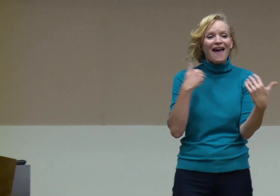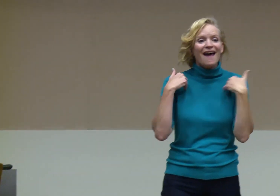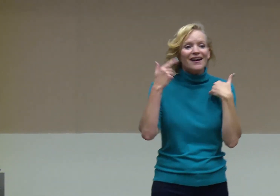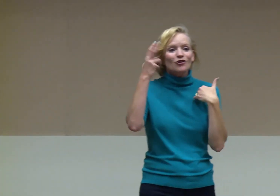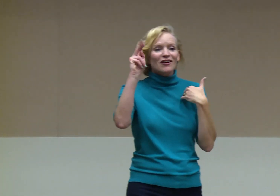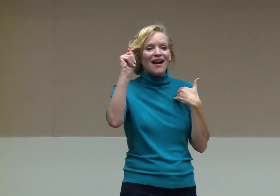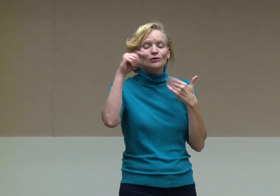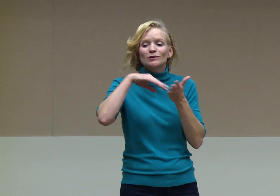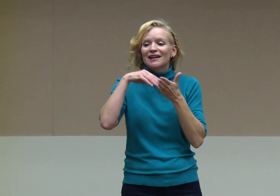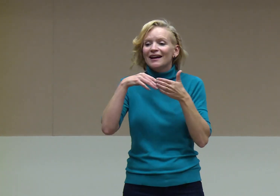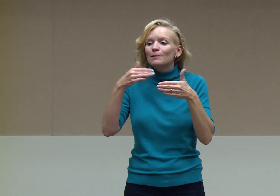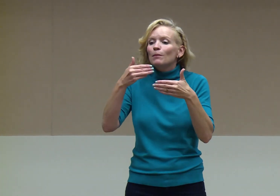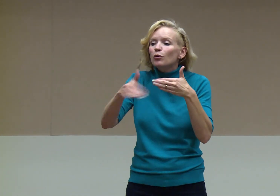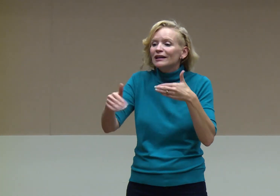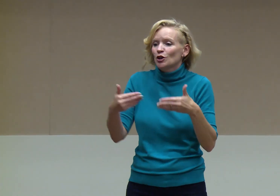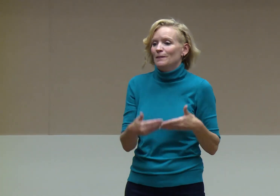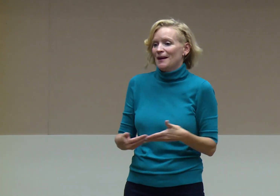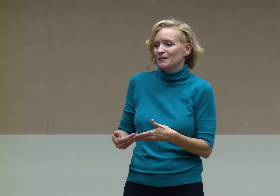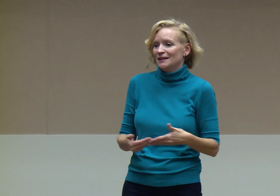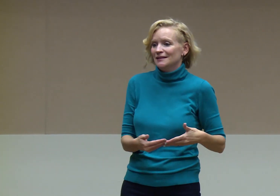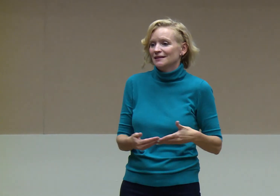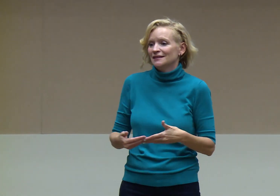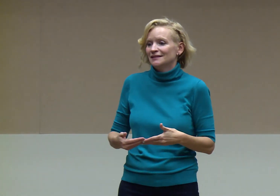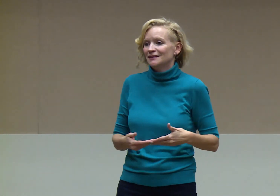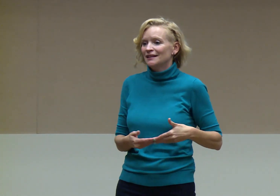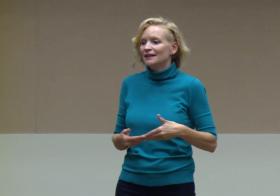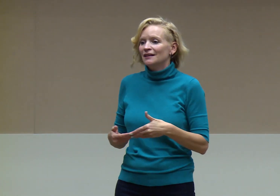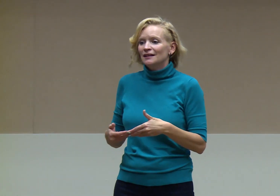I had a grant that was studying newborn babies...